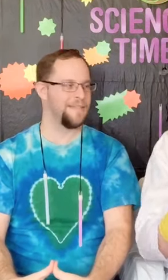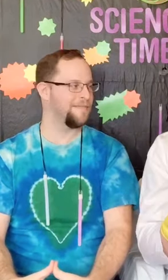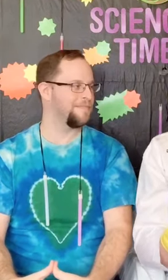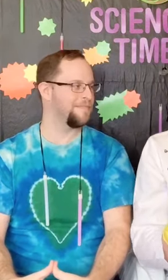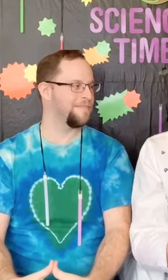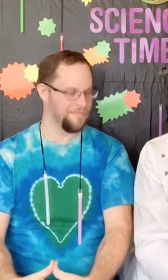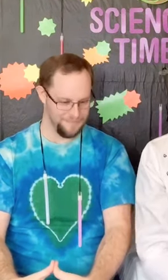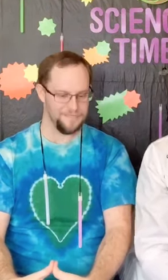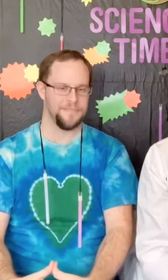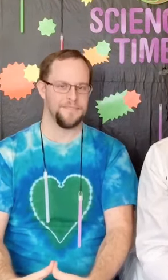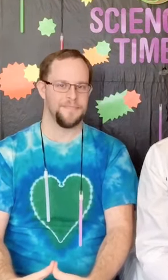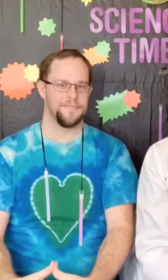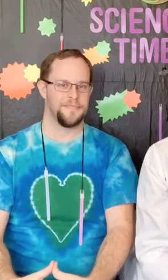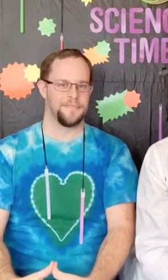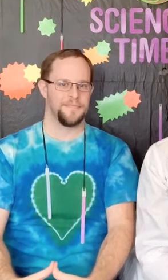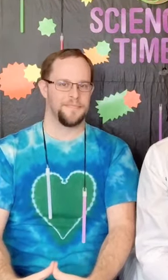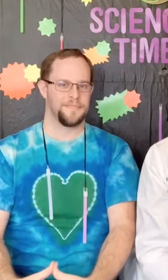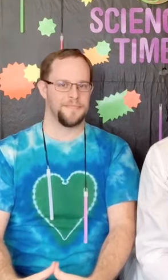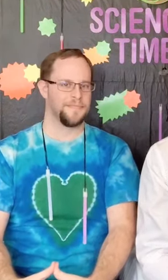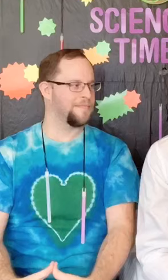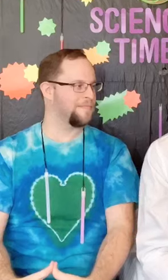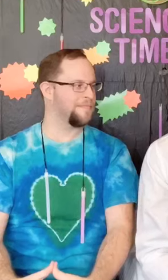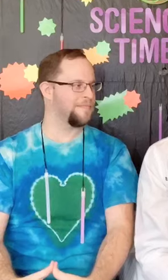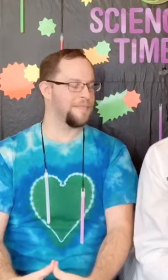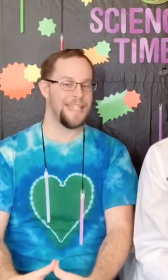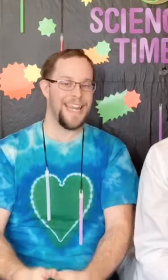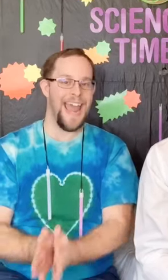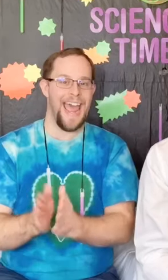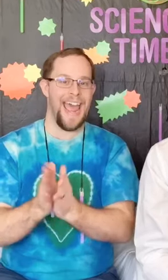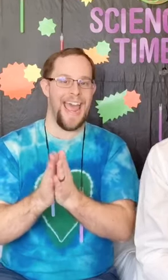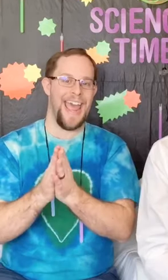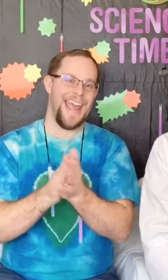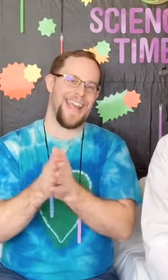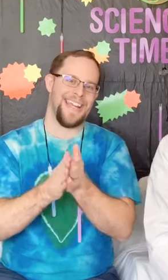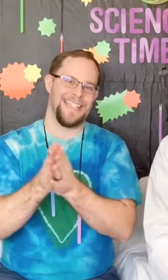It's gonna be great! And, um, they're doing an extra theme of community!